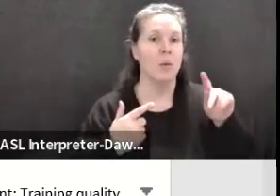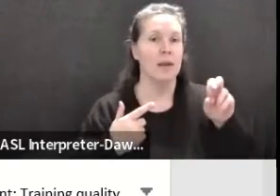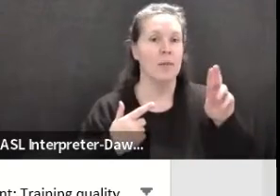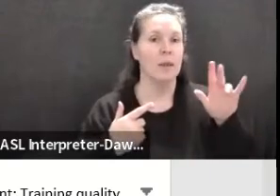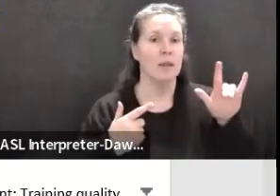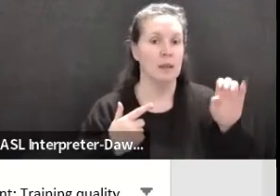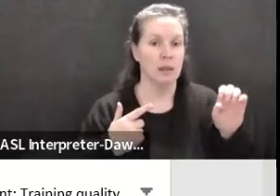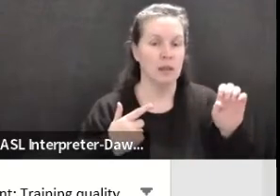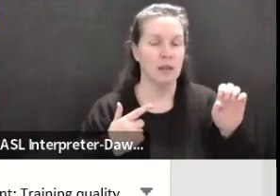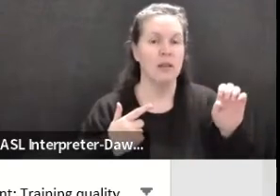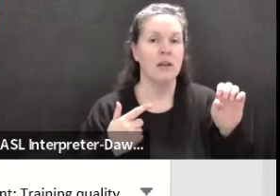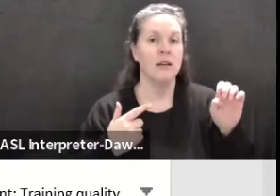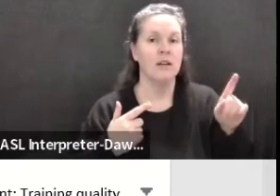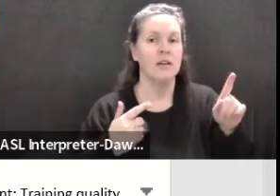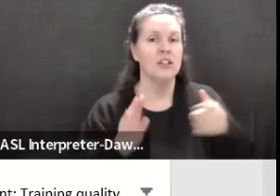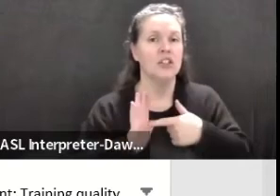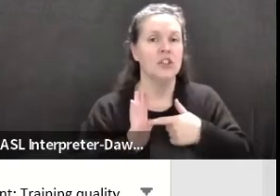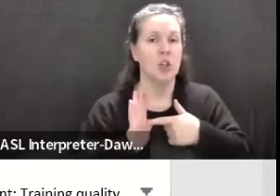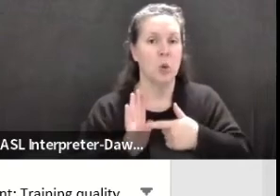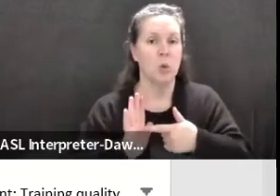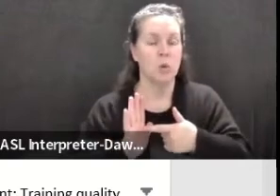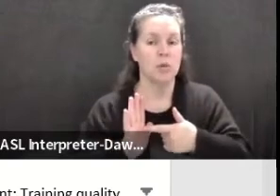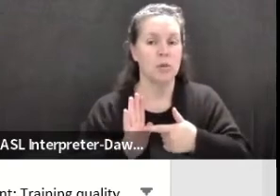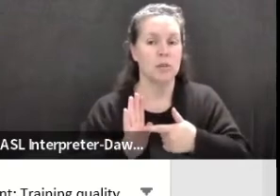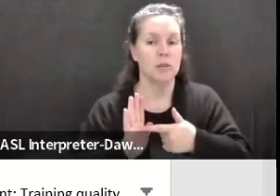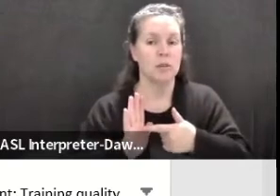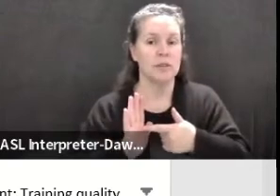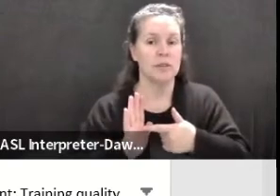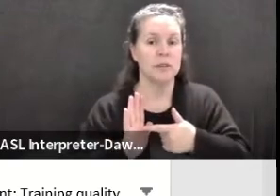that shows, or there was some interesting things